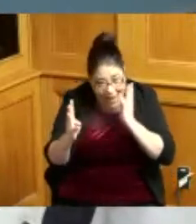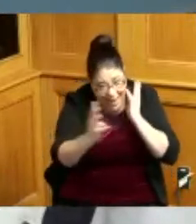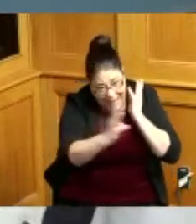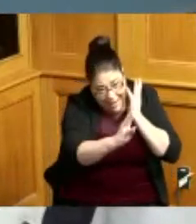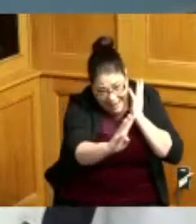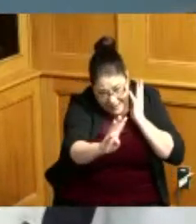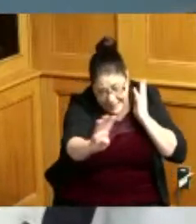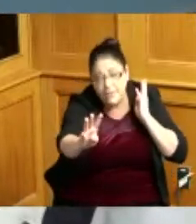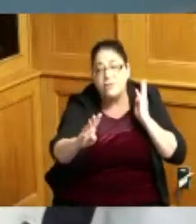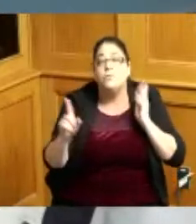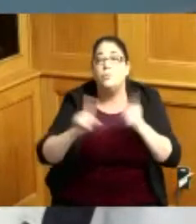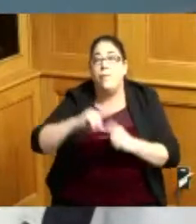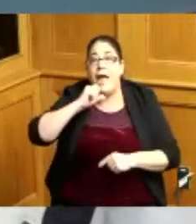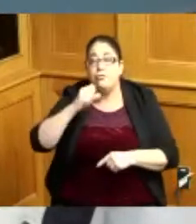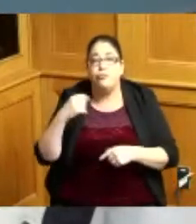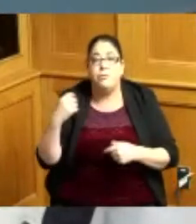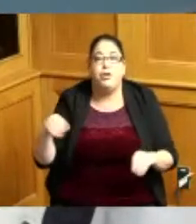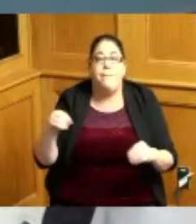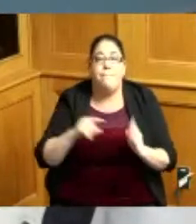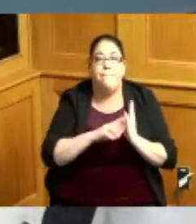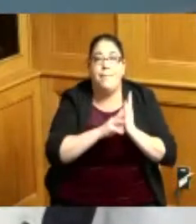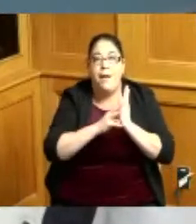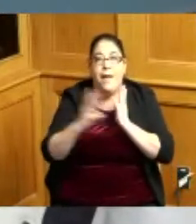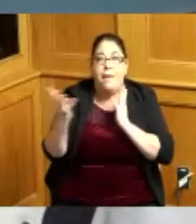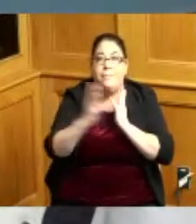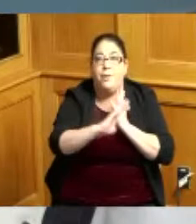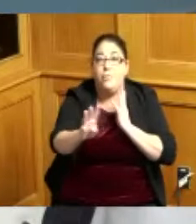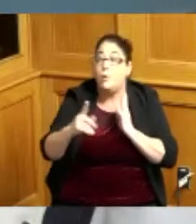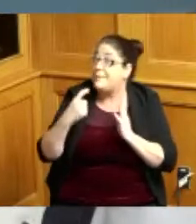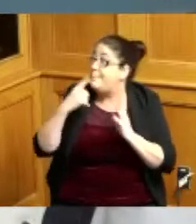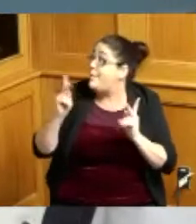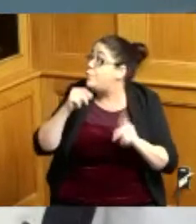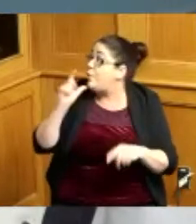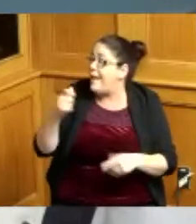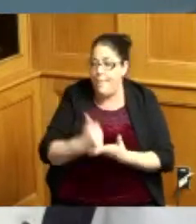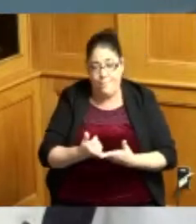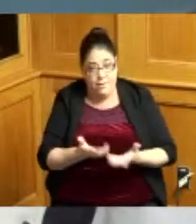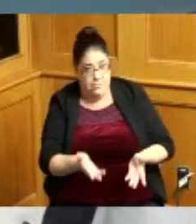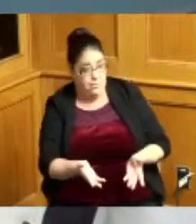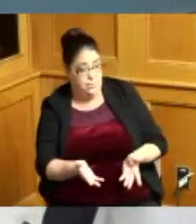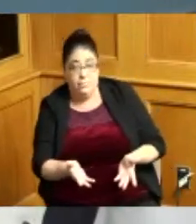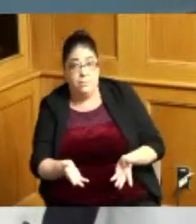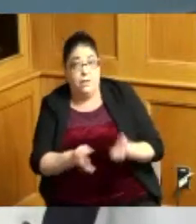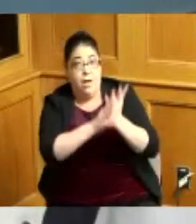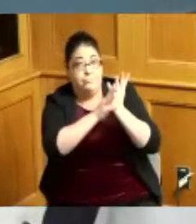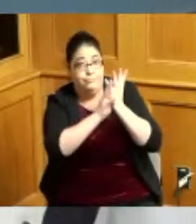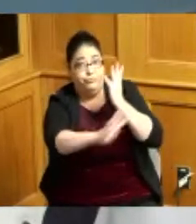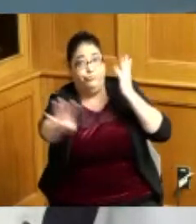to the ice cream shop of people that needed help and so I think we were dead on about we needed